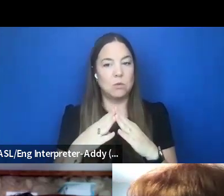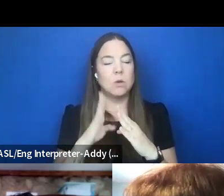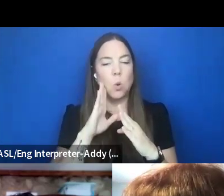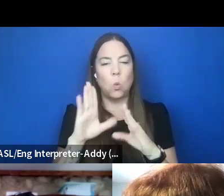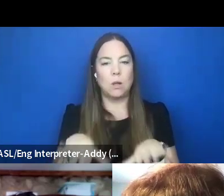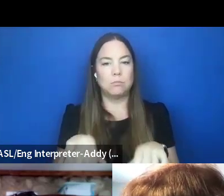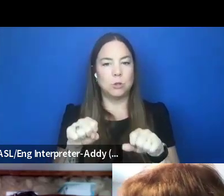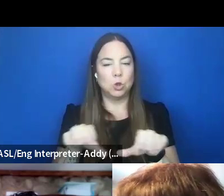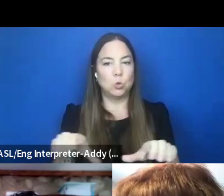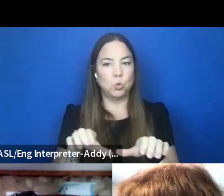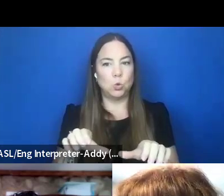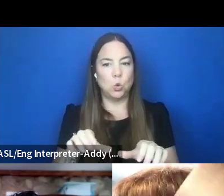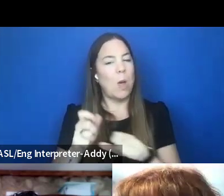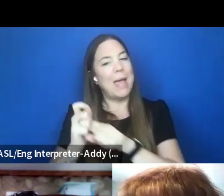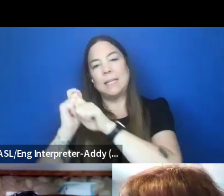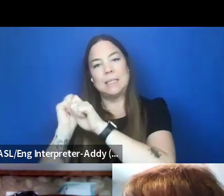Adeleigh Belyeu: swinging for community inclusion.